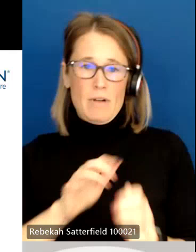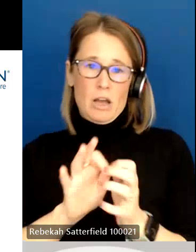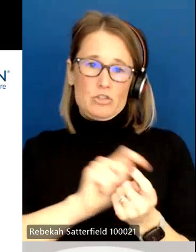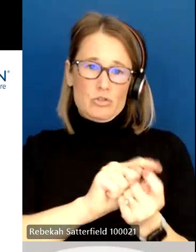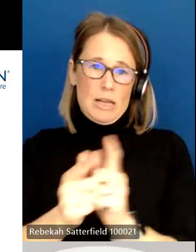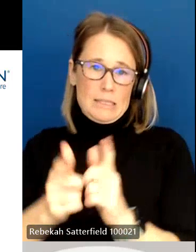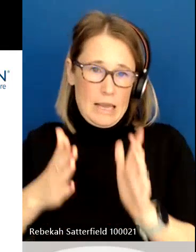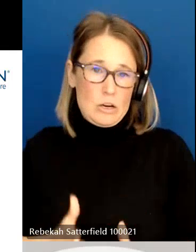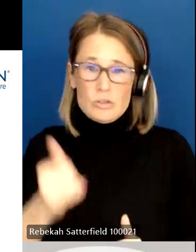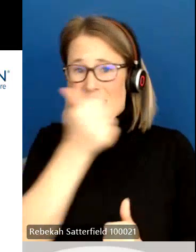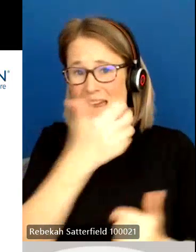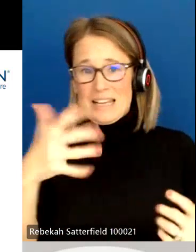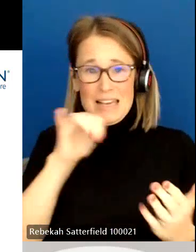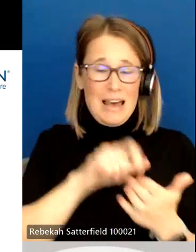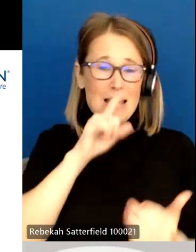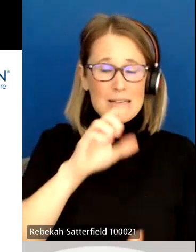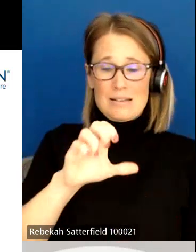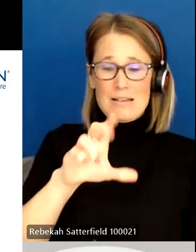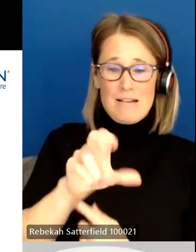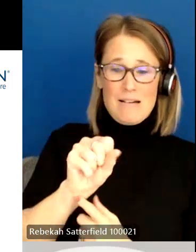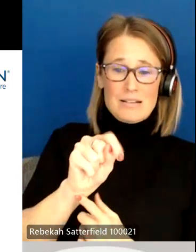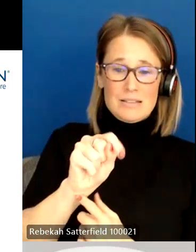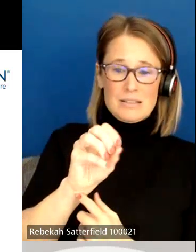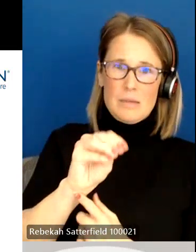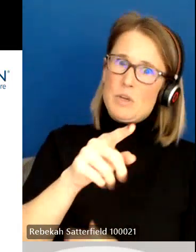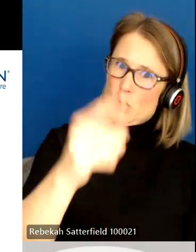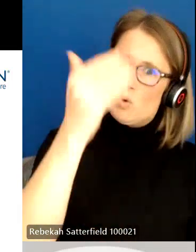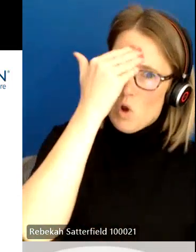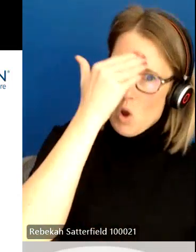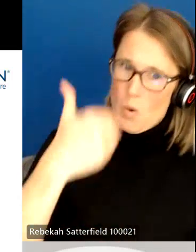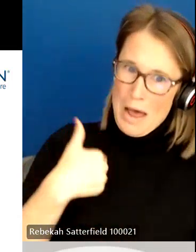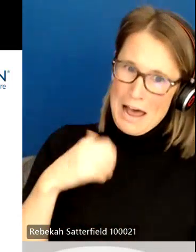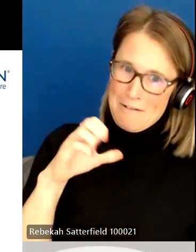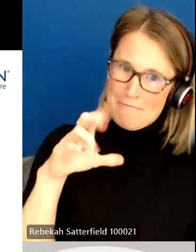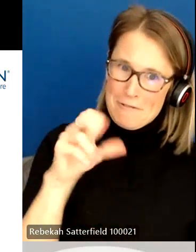customized because you know there is the doctors will customize something for a particular patient